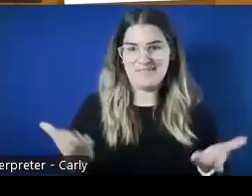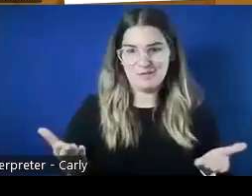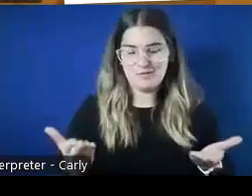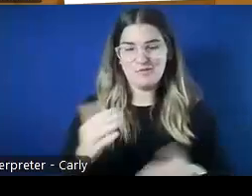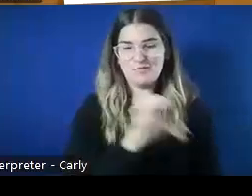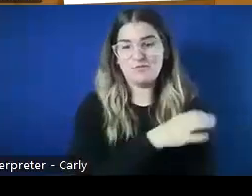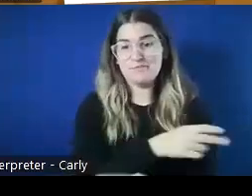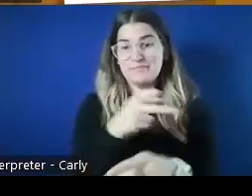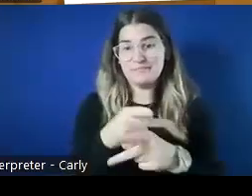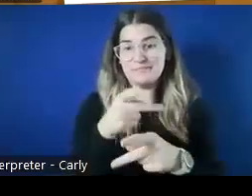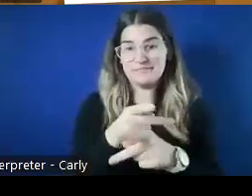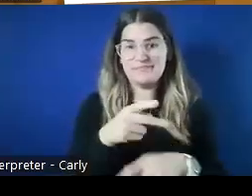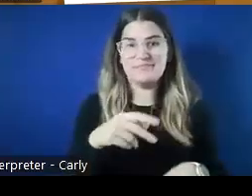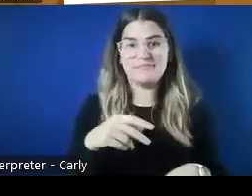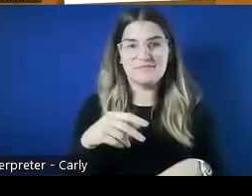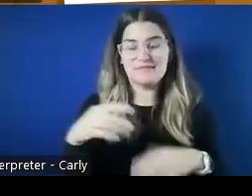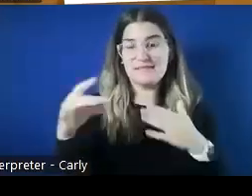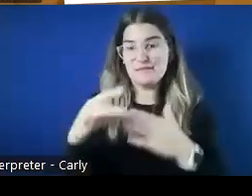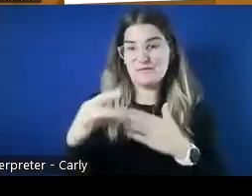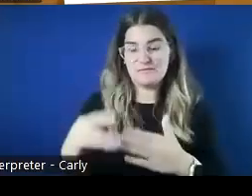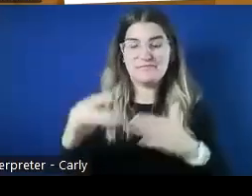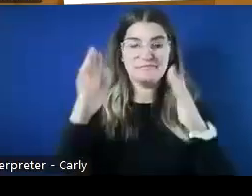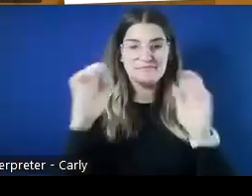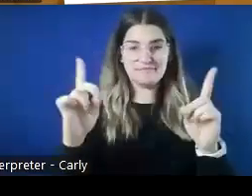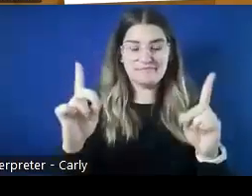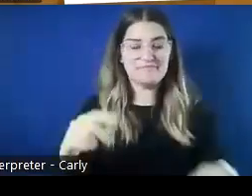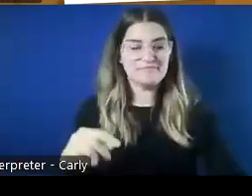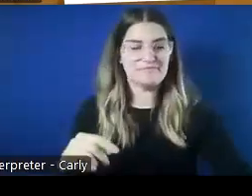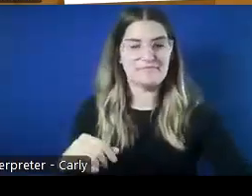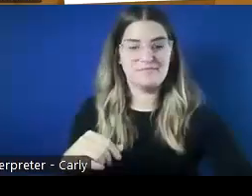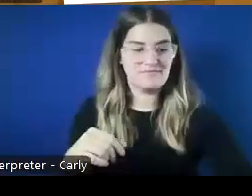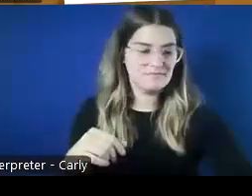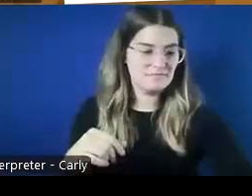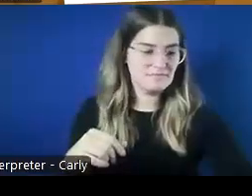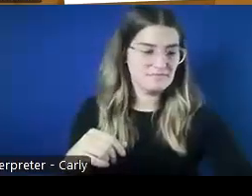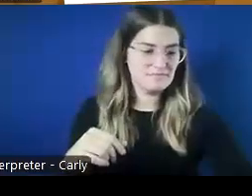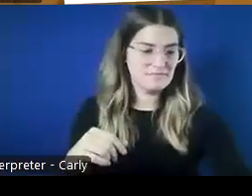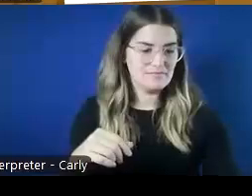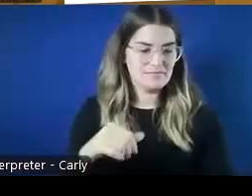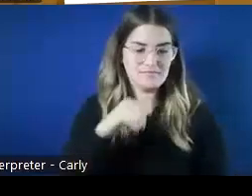care in leadership and in education and he's not only in that sort of higher up Chief level